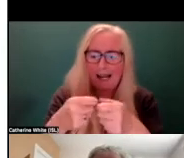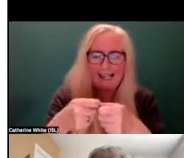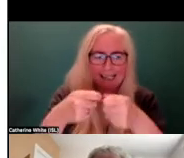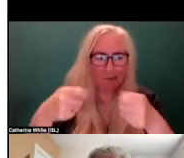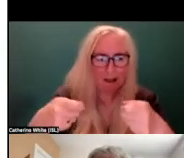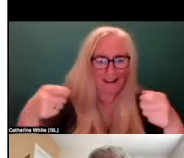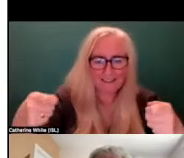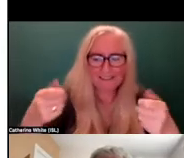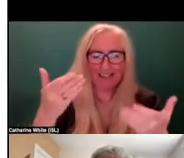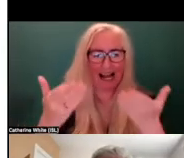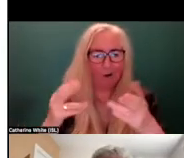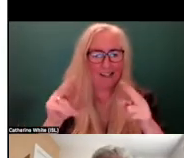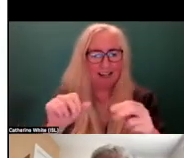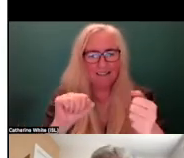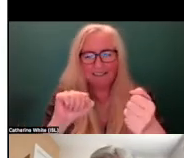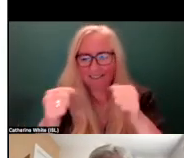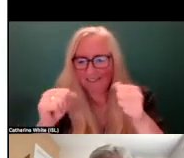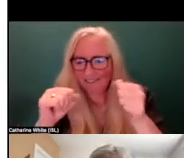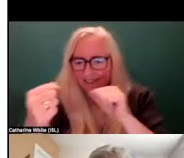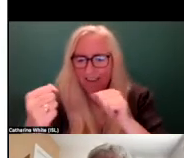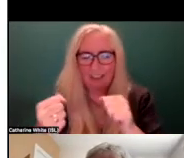And I suppose the issue around tailored or loose fit.